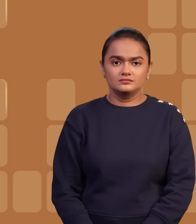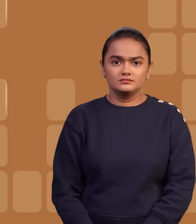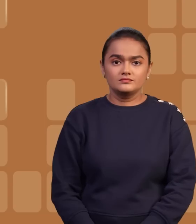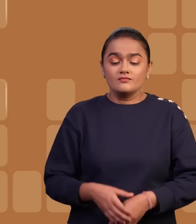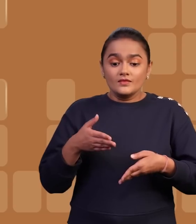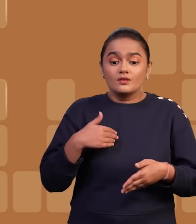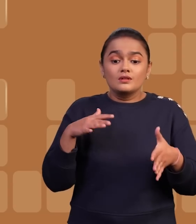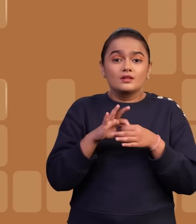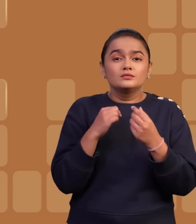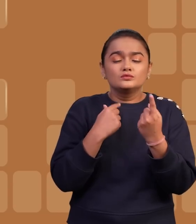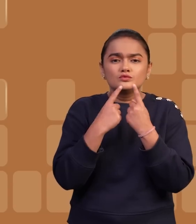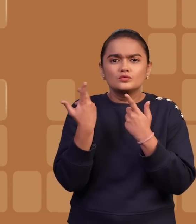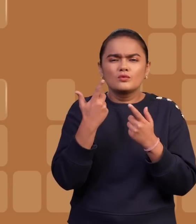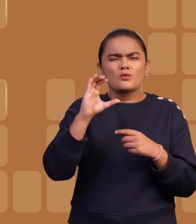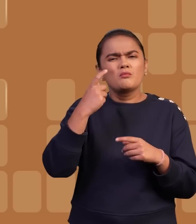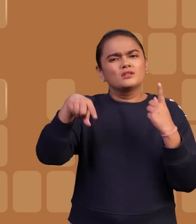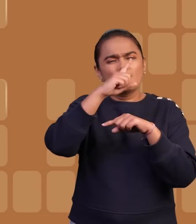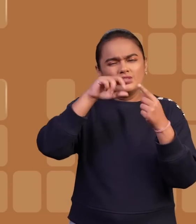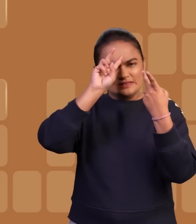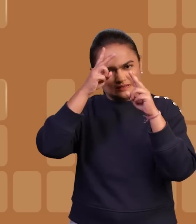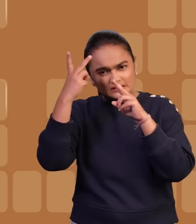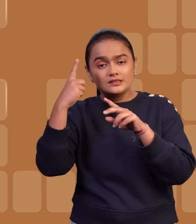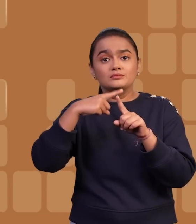Now, let's talk about some common misconceptions and truths.